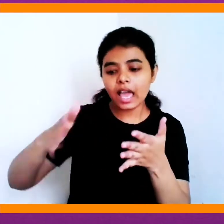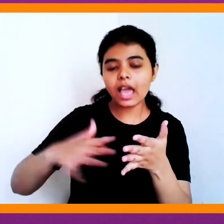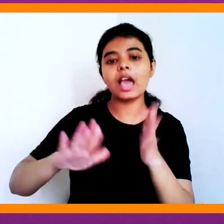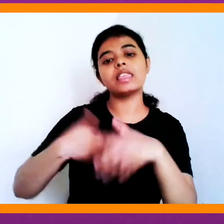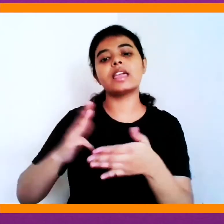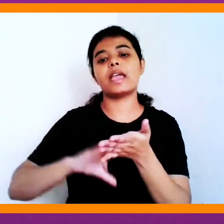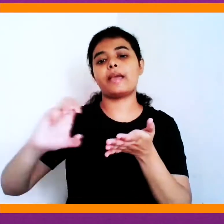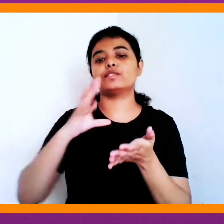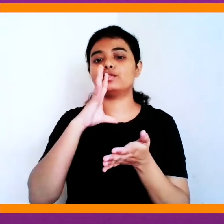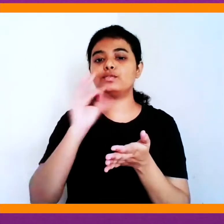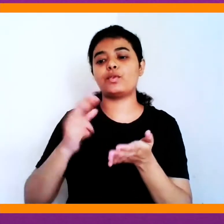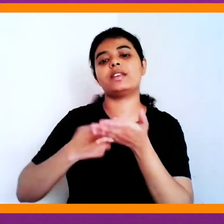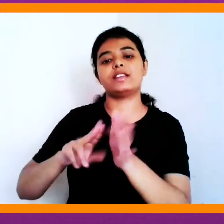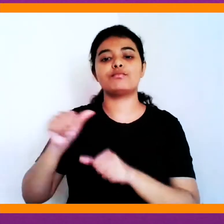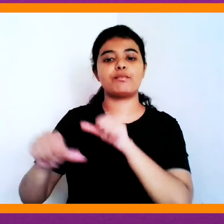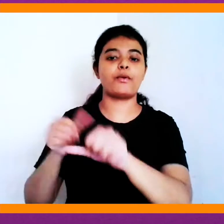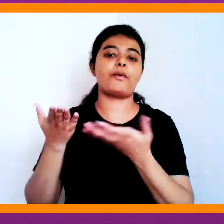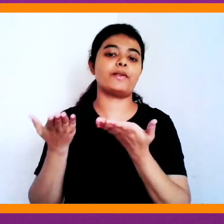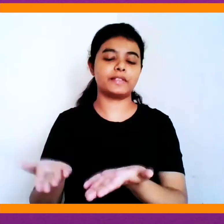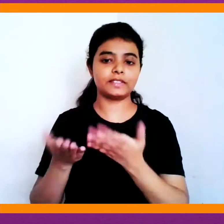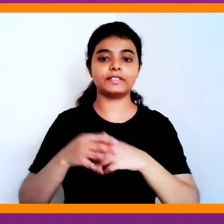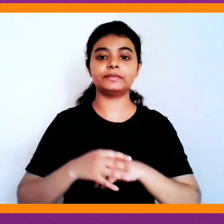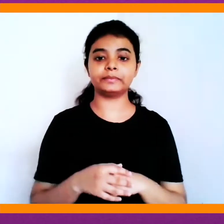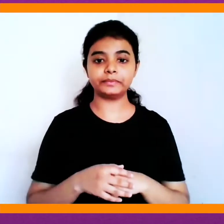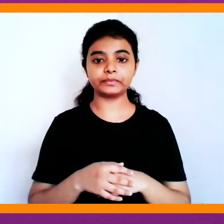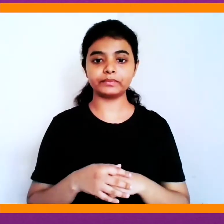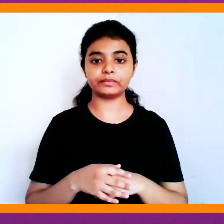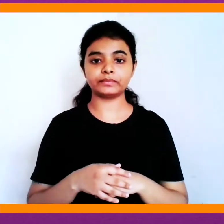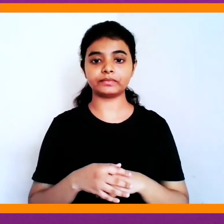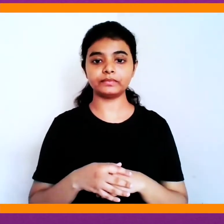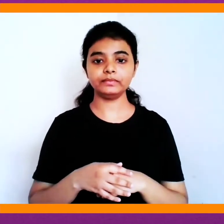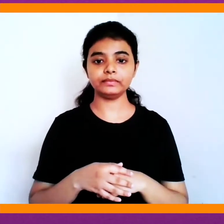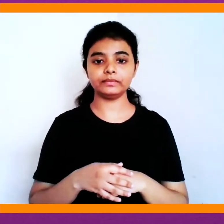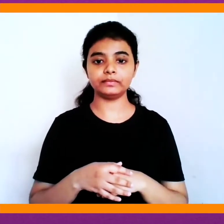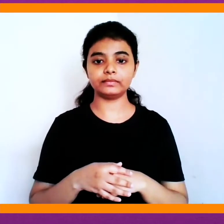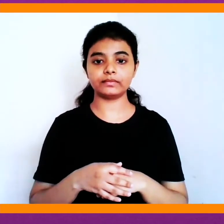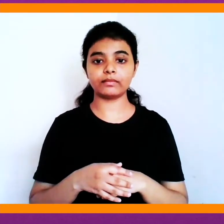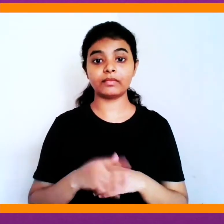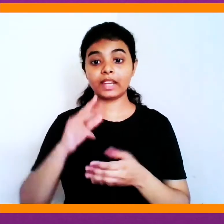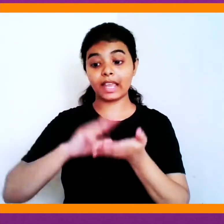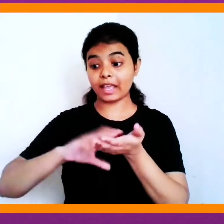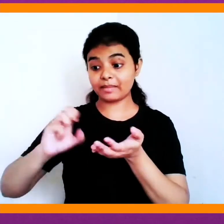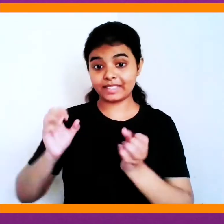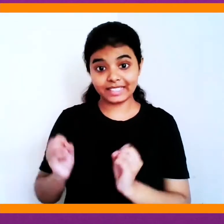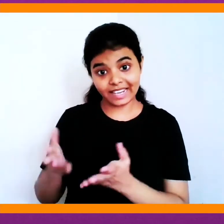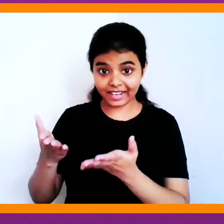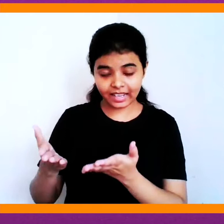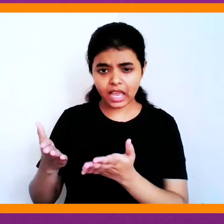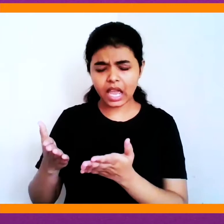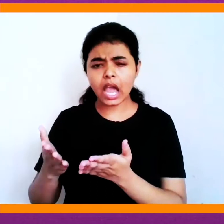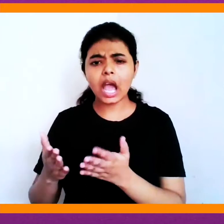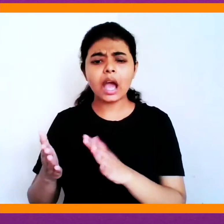start this is considered a natural process at the other end of the spectrum when women's periods